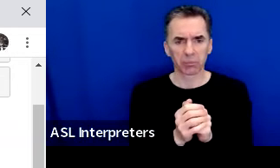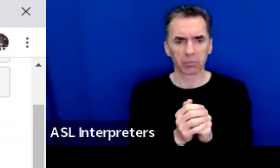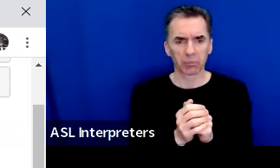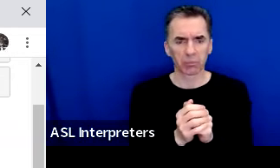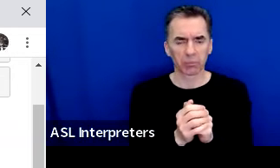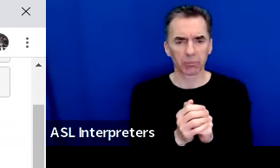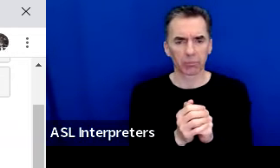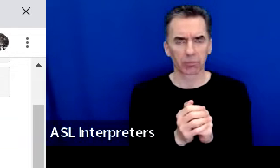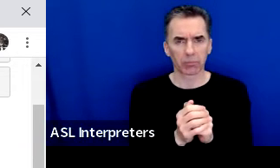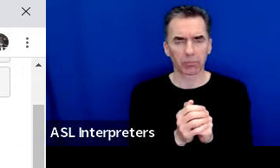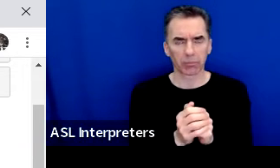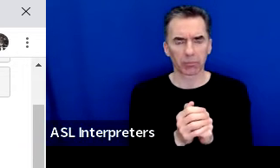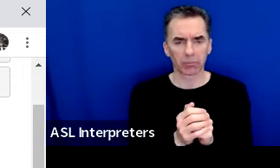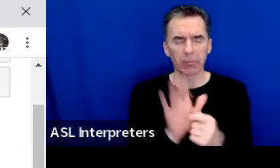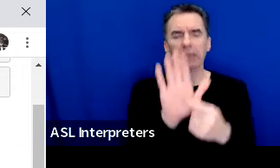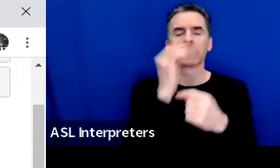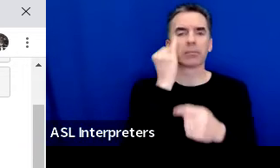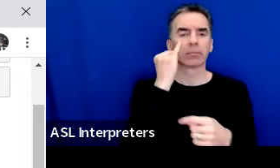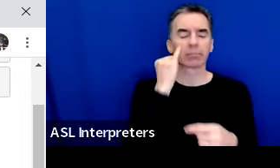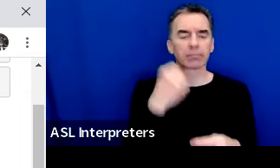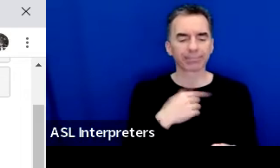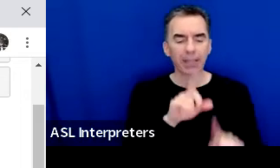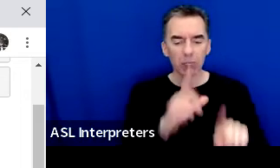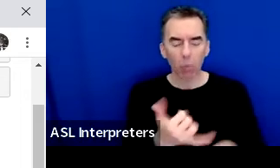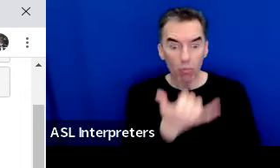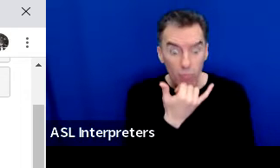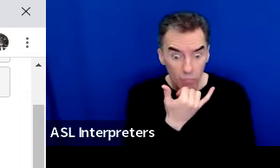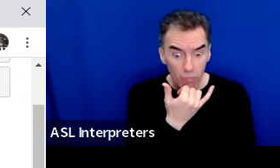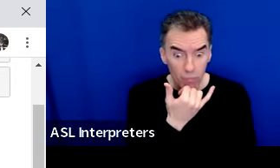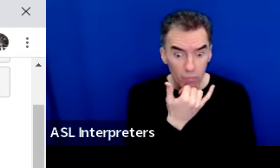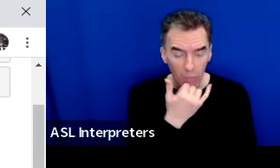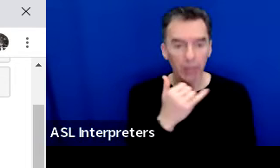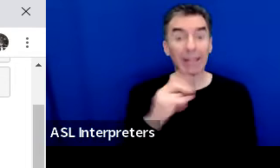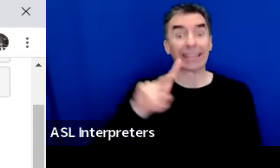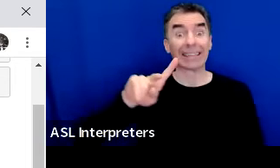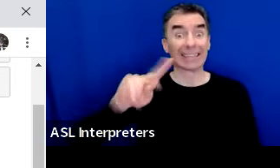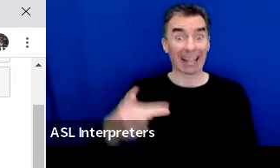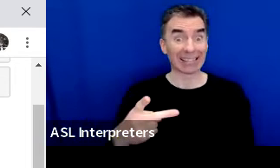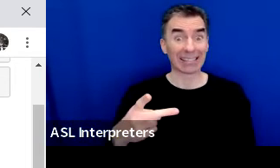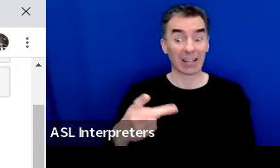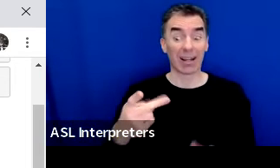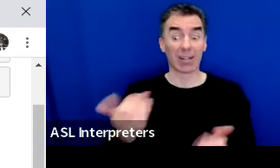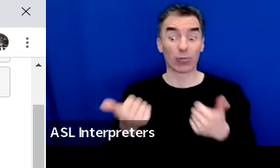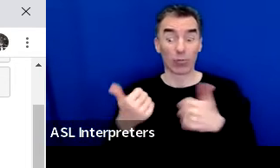If you get it wrong, then there's gonna be a small penalty for trying it again. Maybe you going to take 10% off